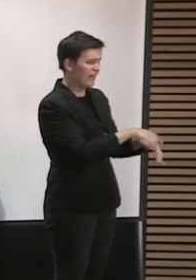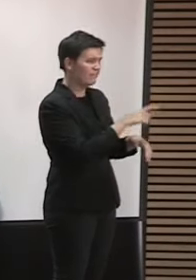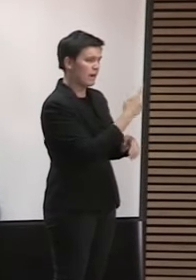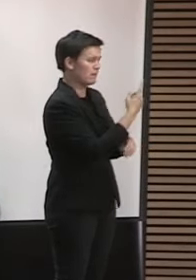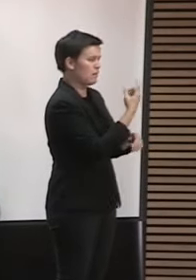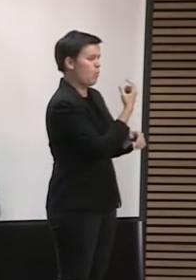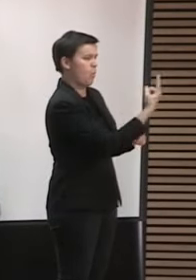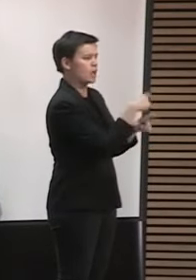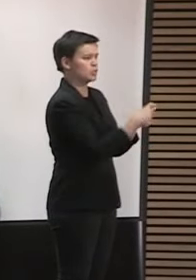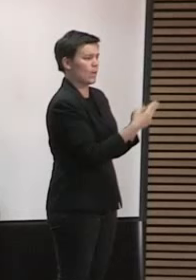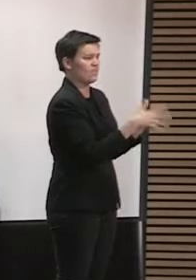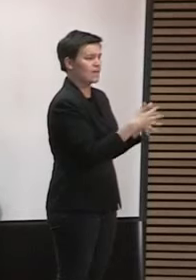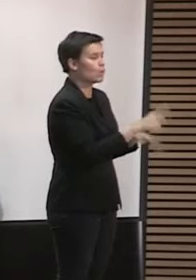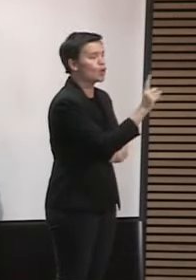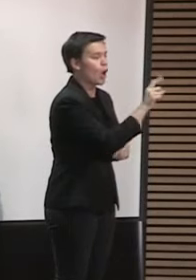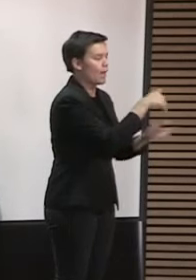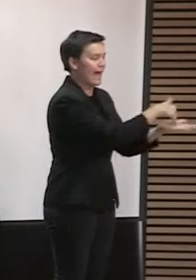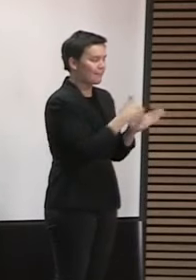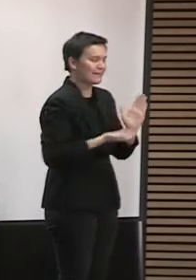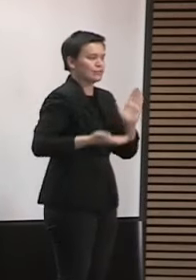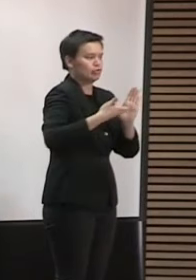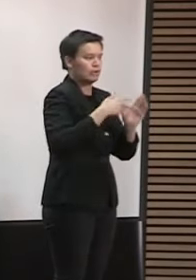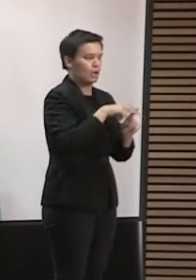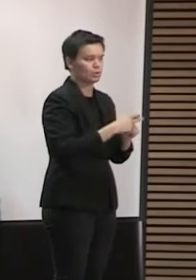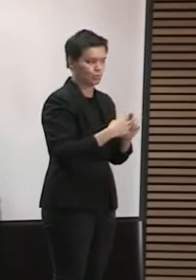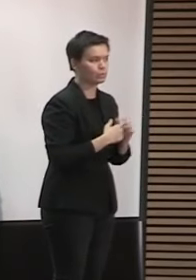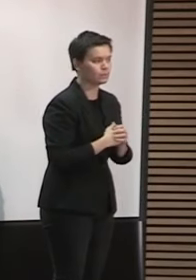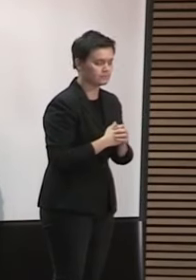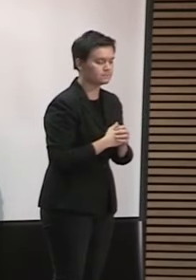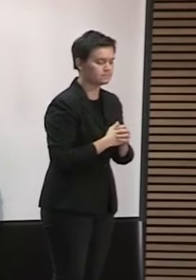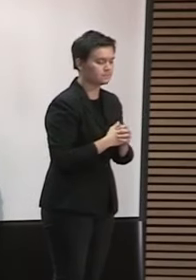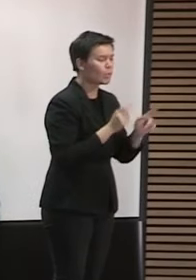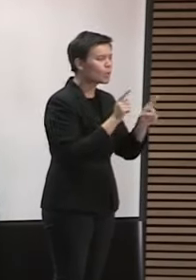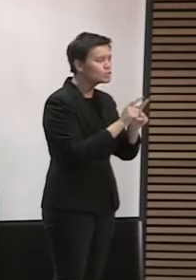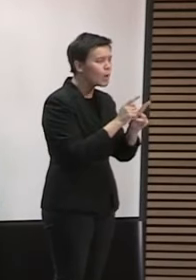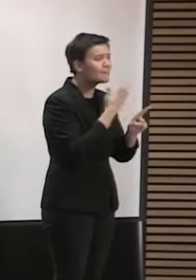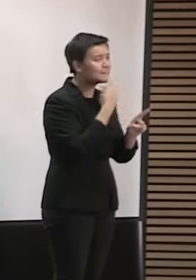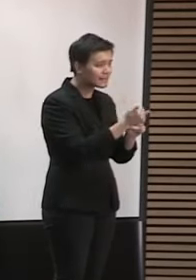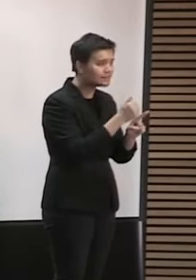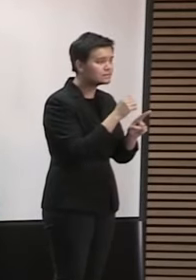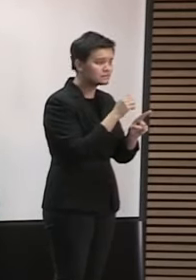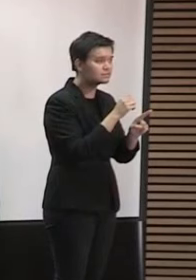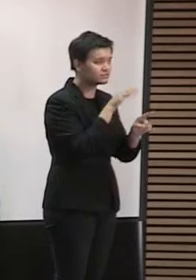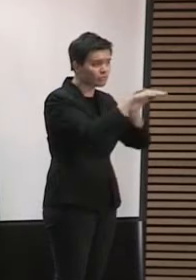Michel Harris left? She was the Health Ministry boss in charge of DHBs. Was she pushed